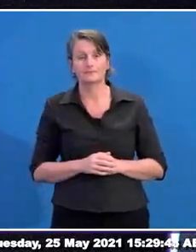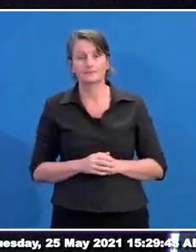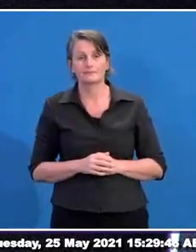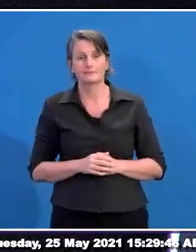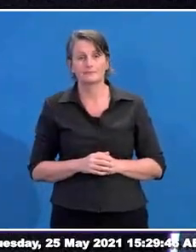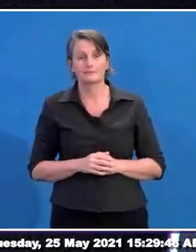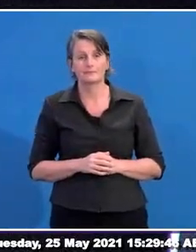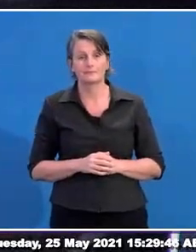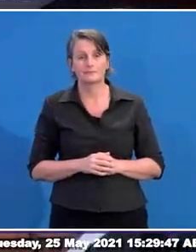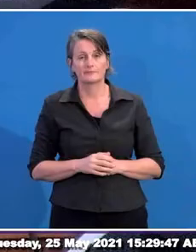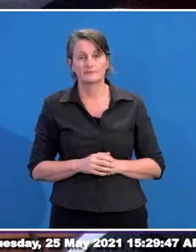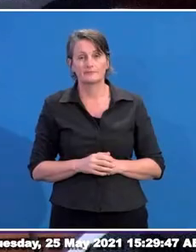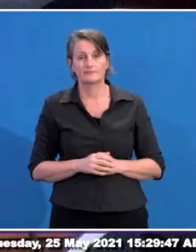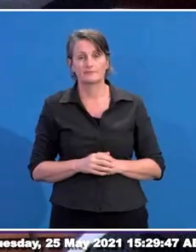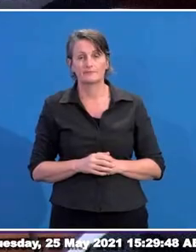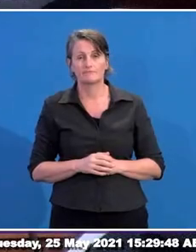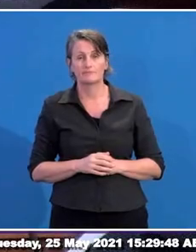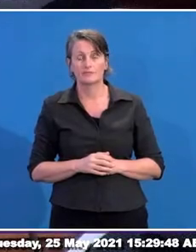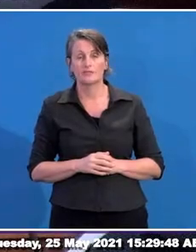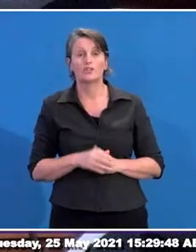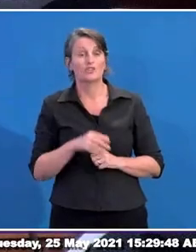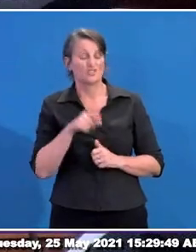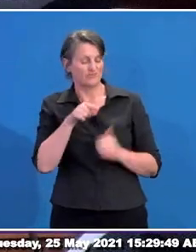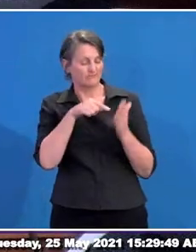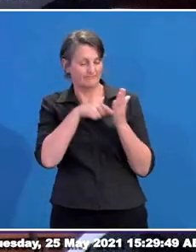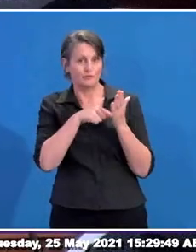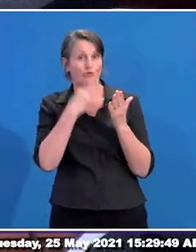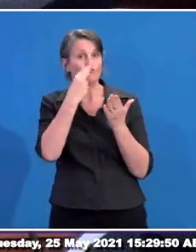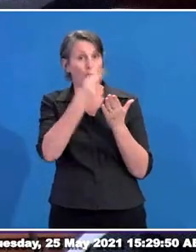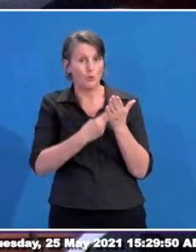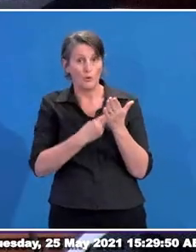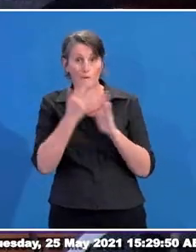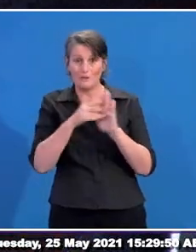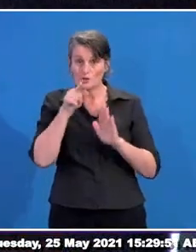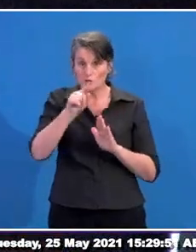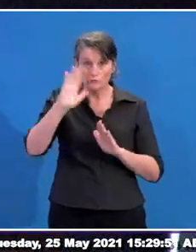For this report, you went through documents; is that right? That's correct.